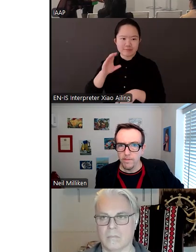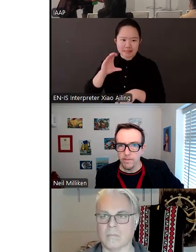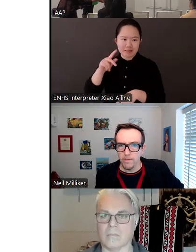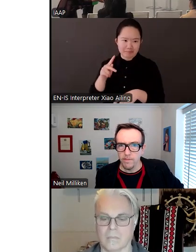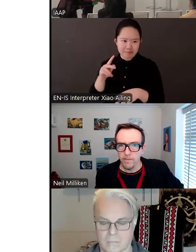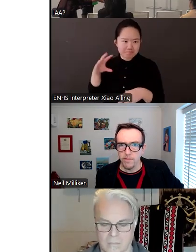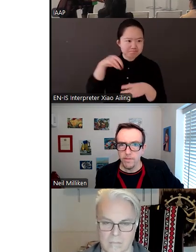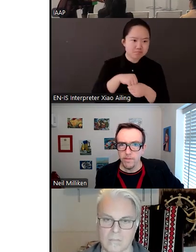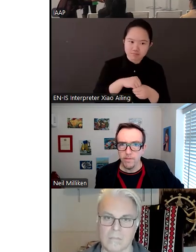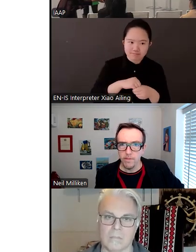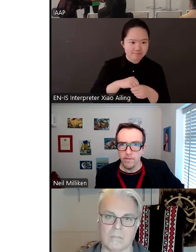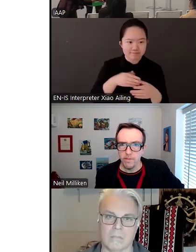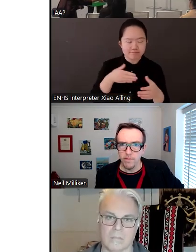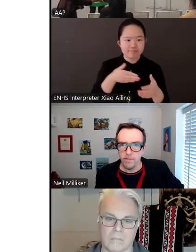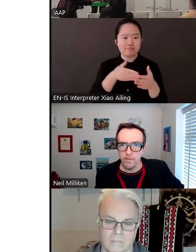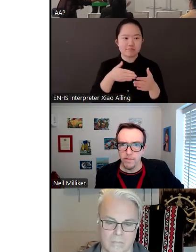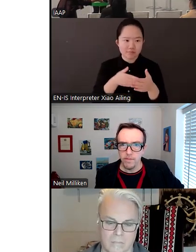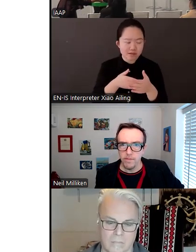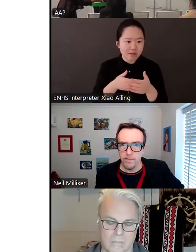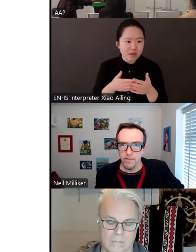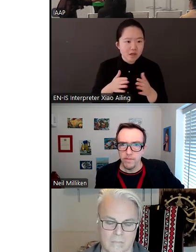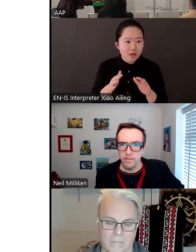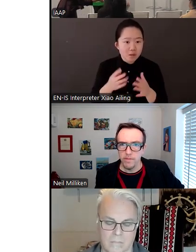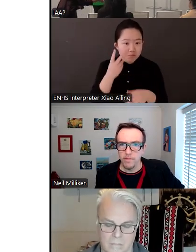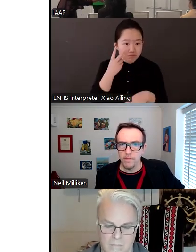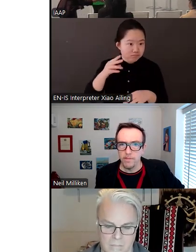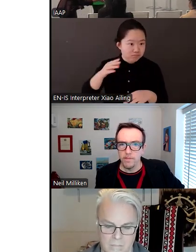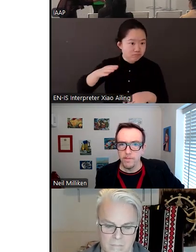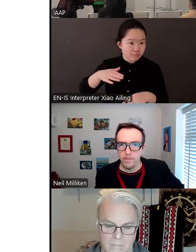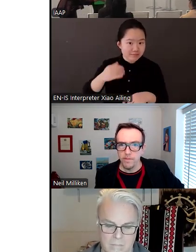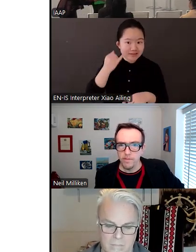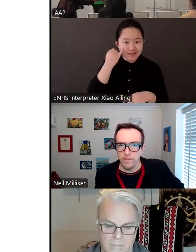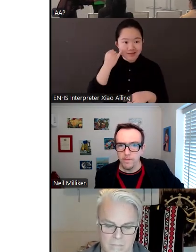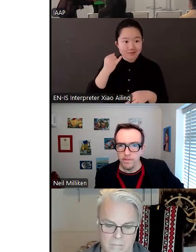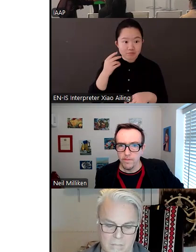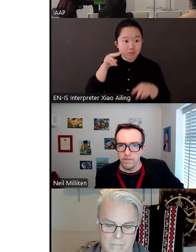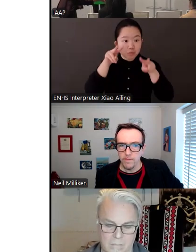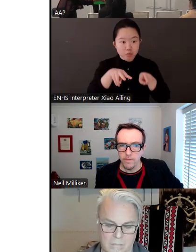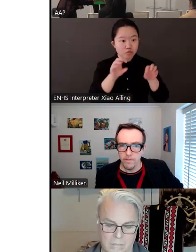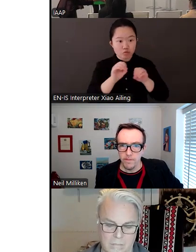And it is a great game. If you haven't seen it yet, please go to YouTube. It is brilliant to see it.